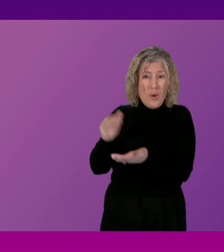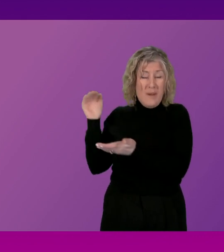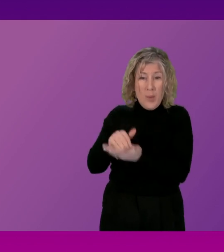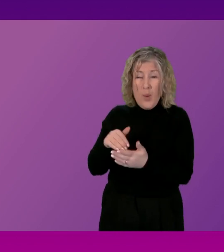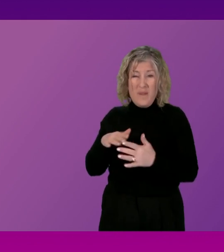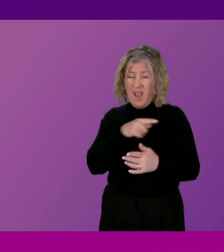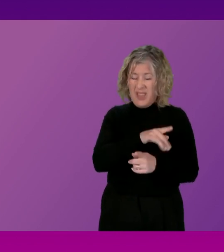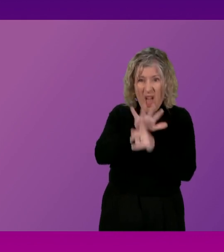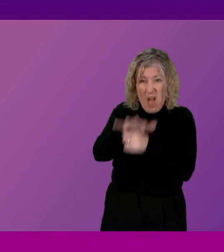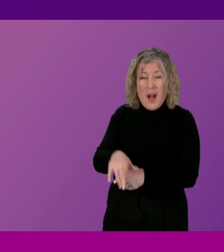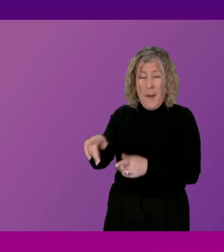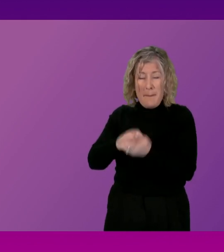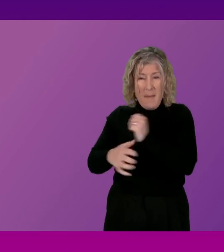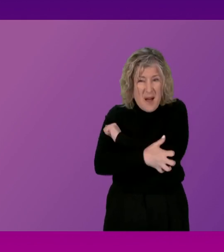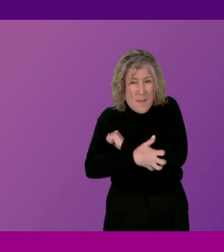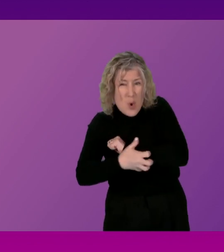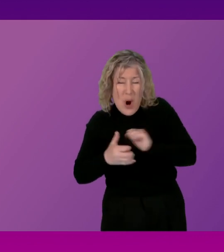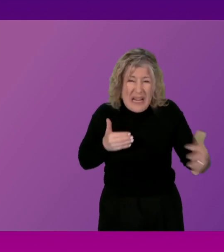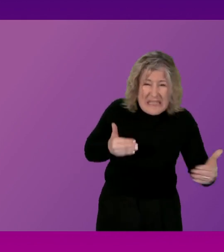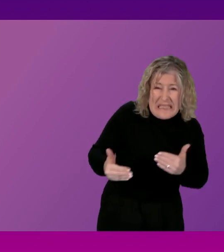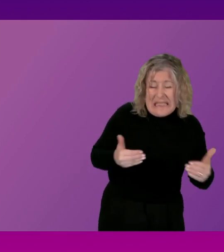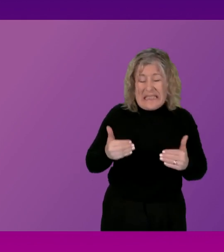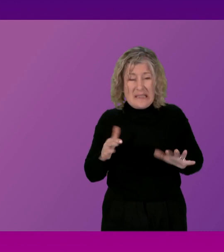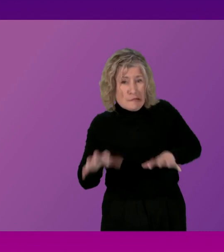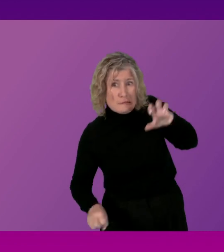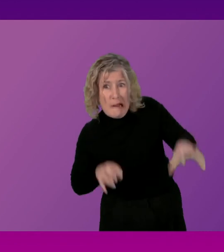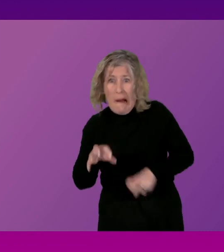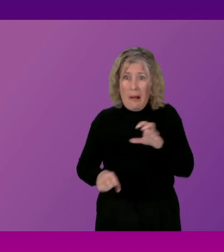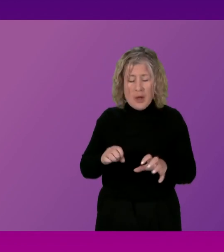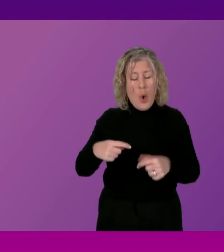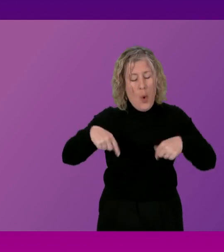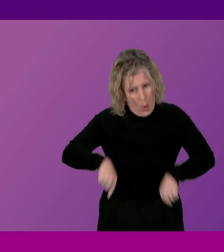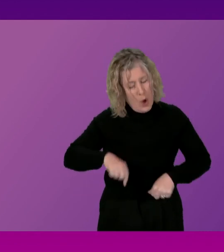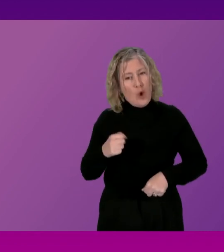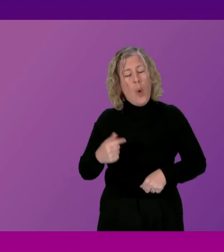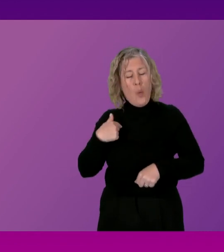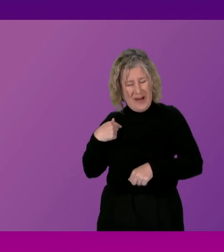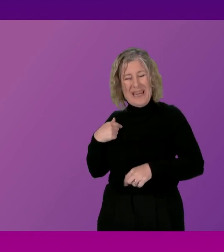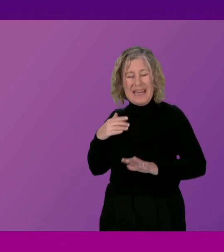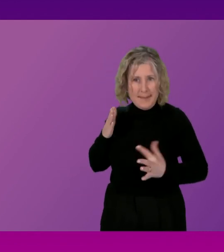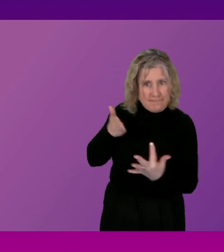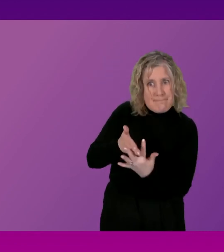destitution on many asylum seekers, we have to step in. We are proud to do that, but we should not have to step in.